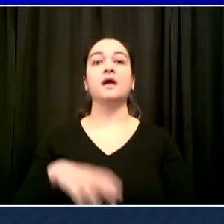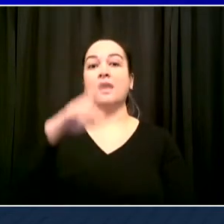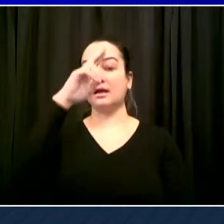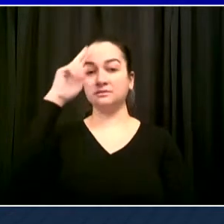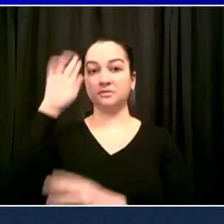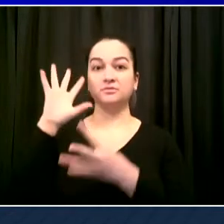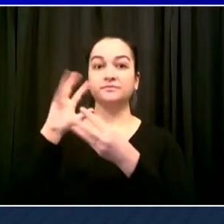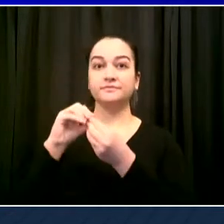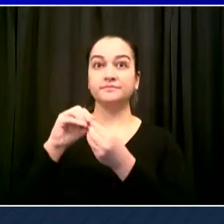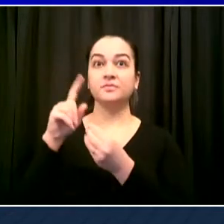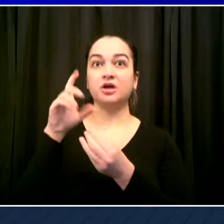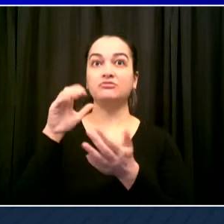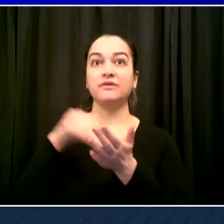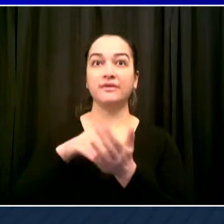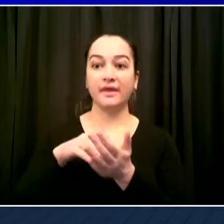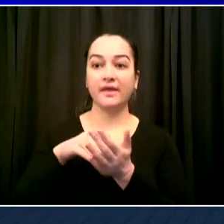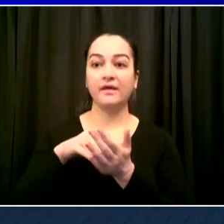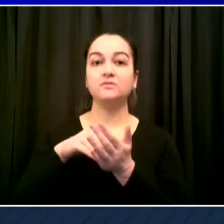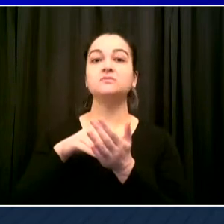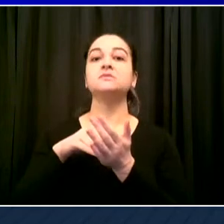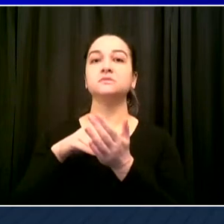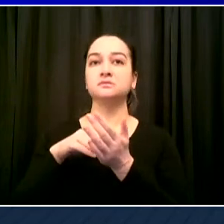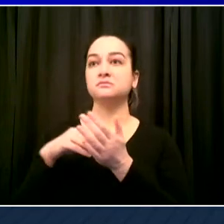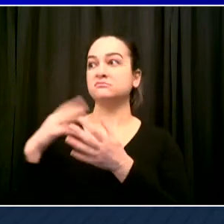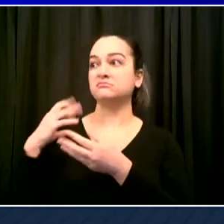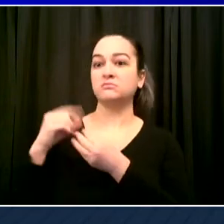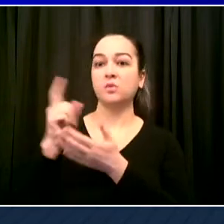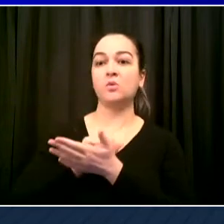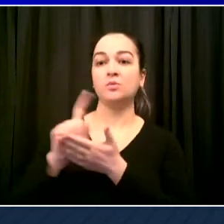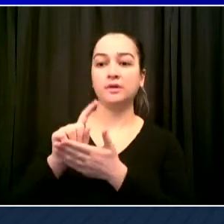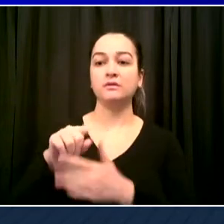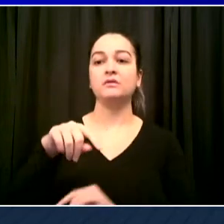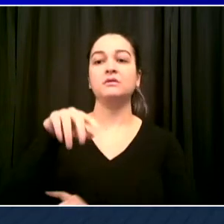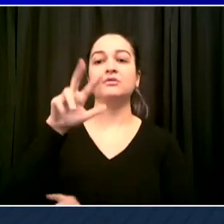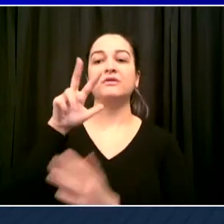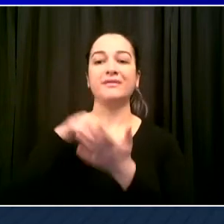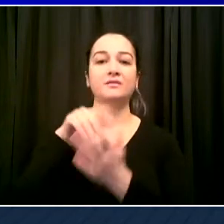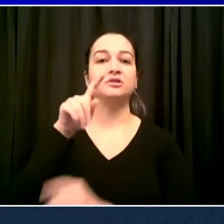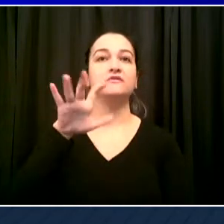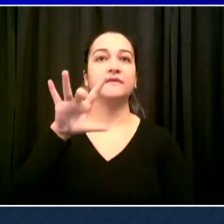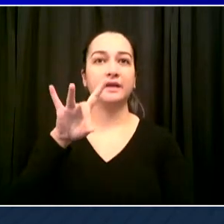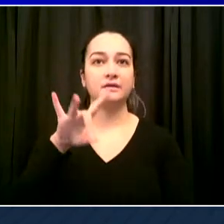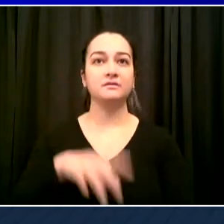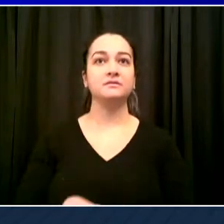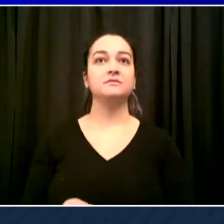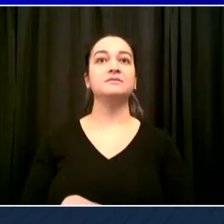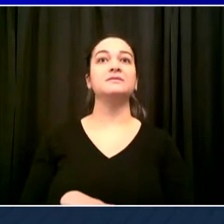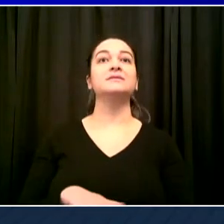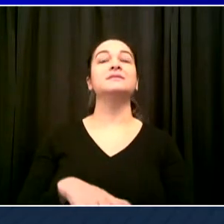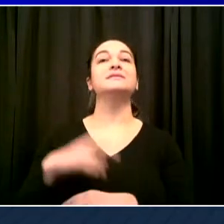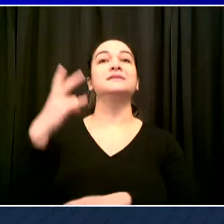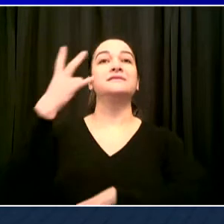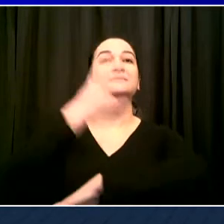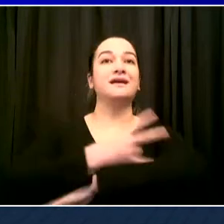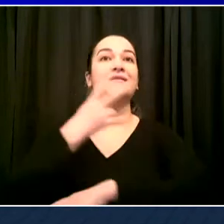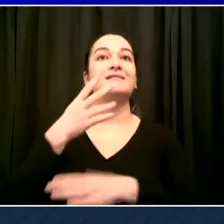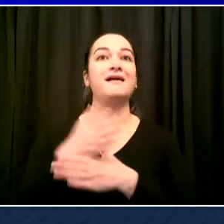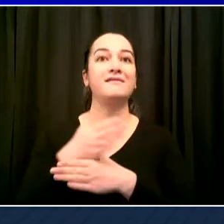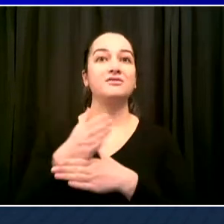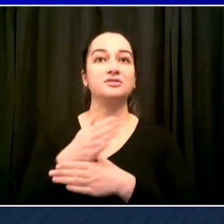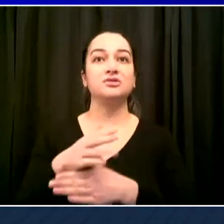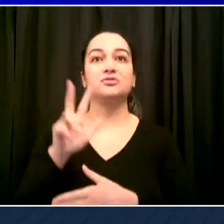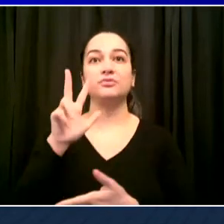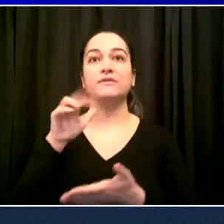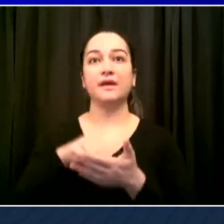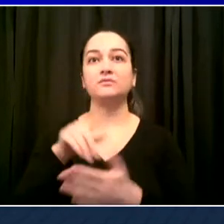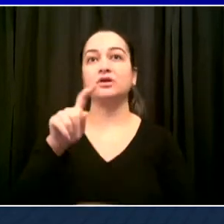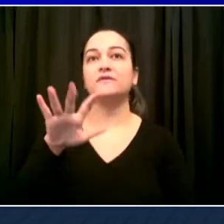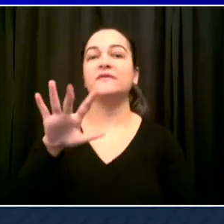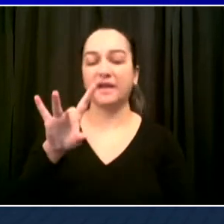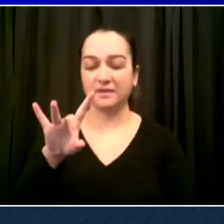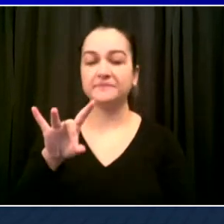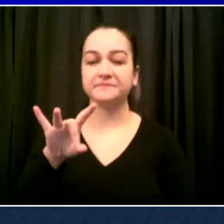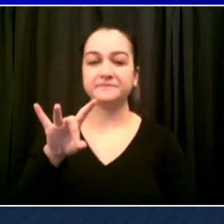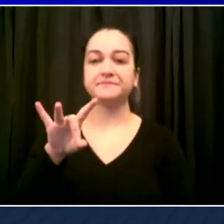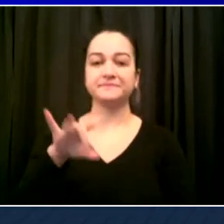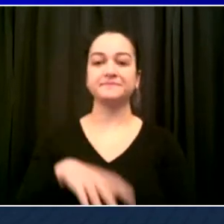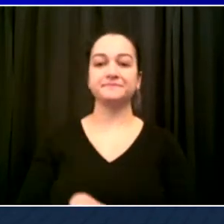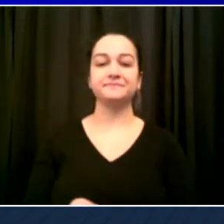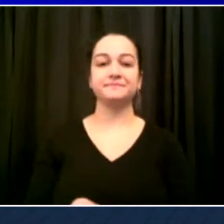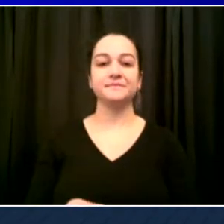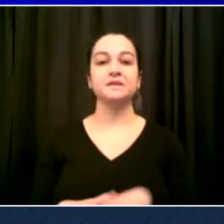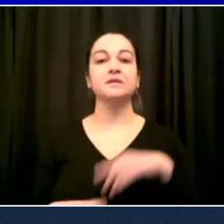POSITIVITY 67.9%